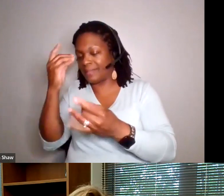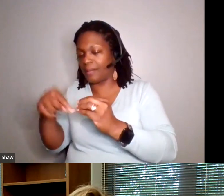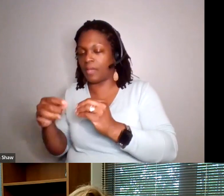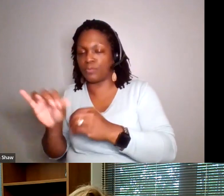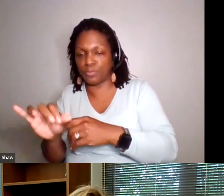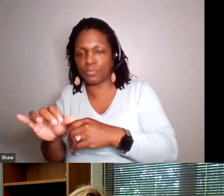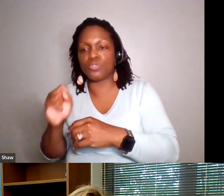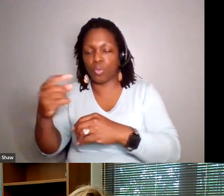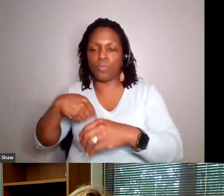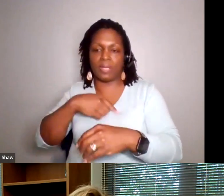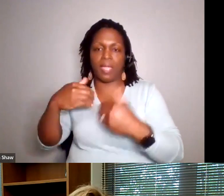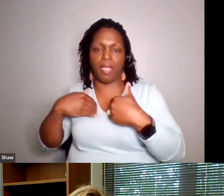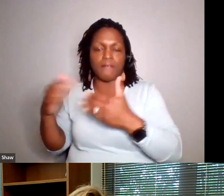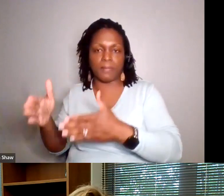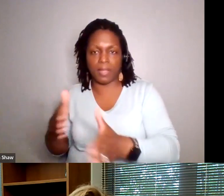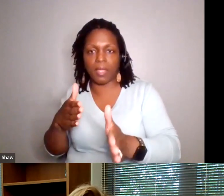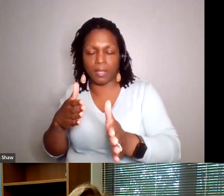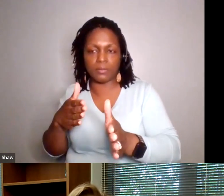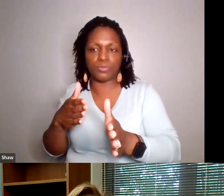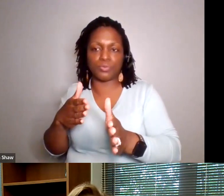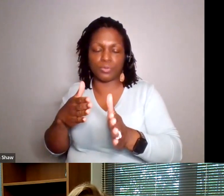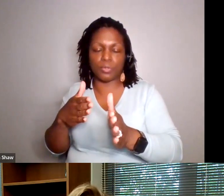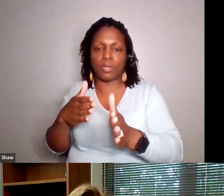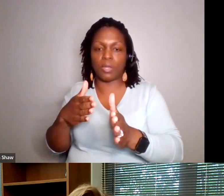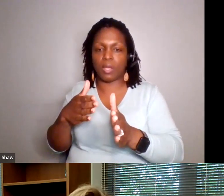And so there are plans, and that is that is within OCD.